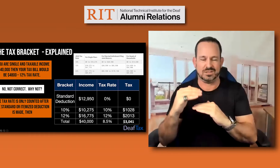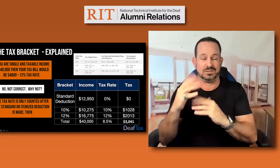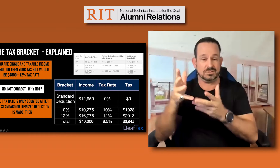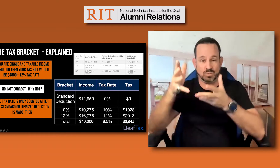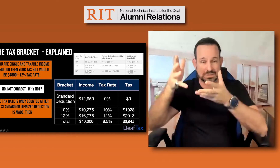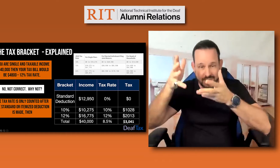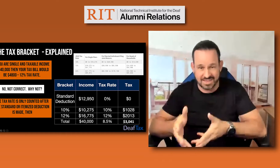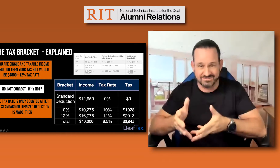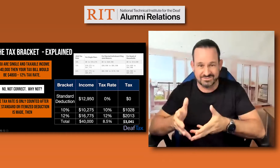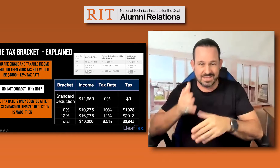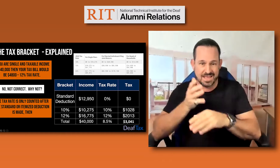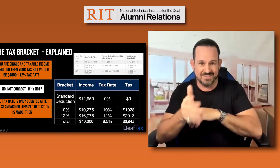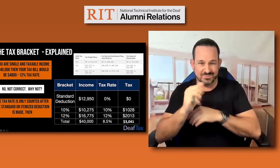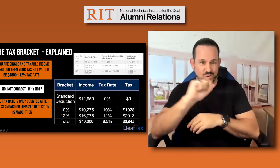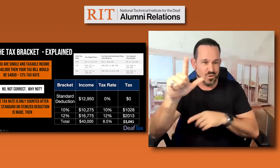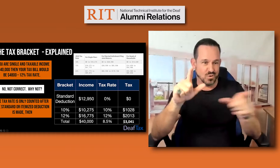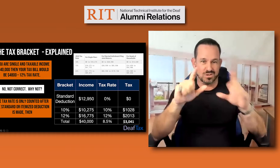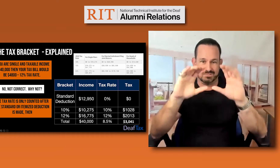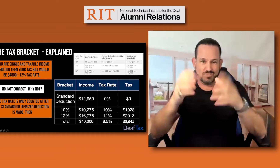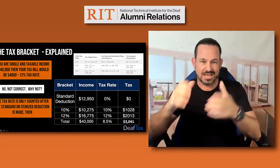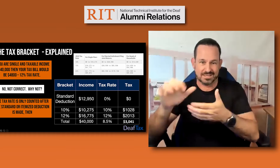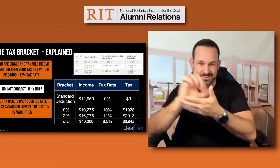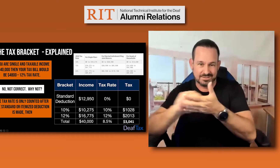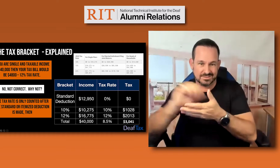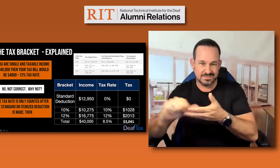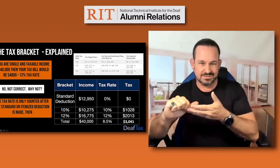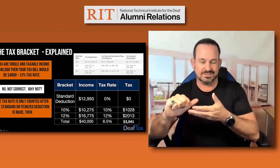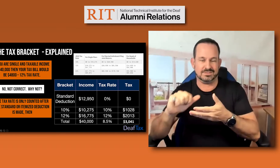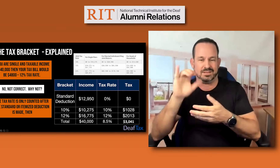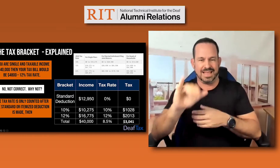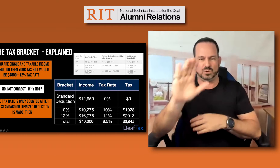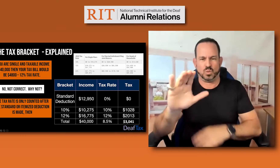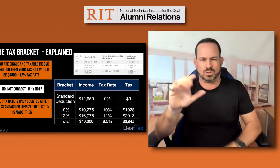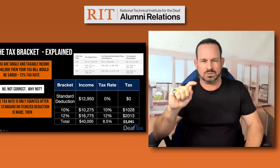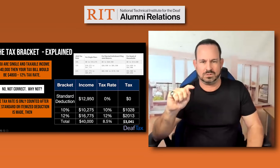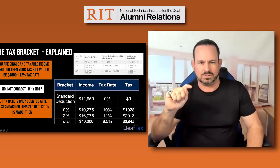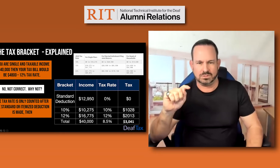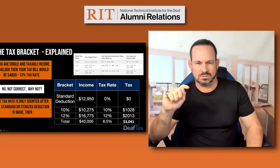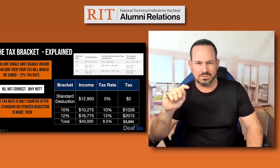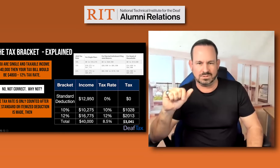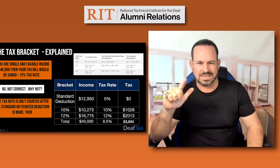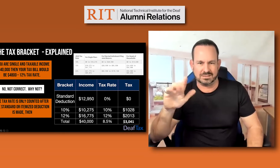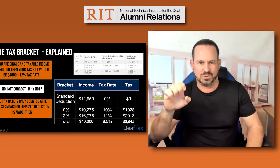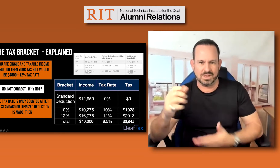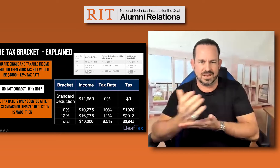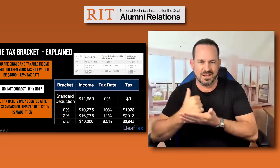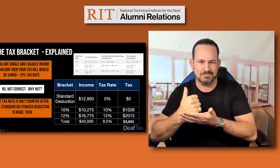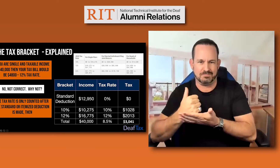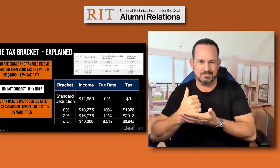and other deductions. So after you process all of the deductions that you have,